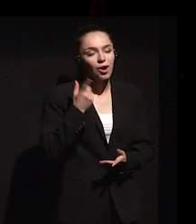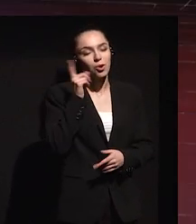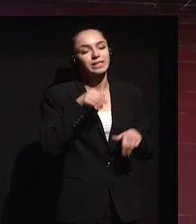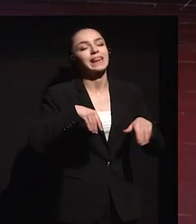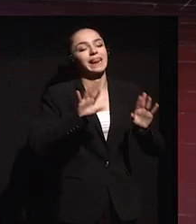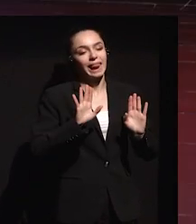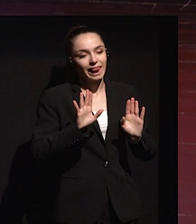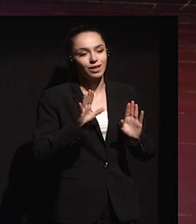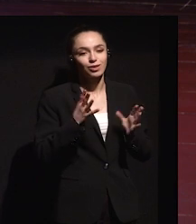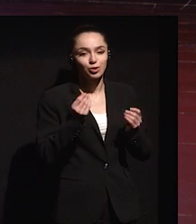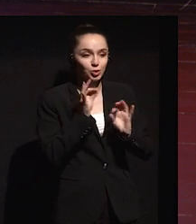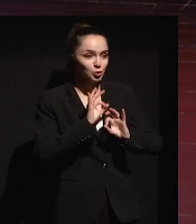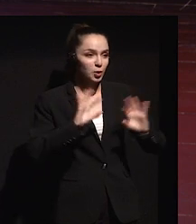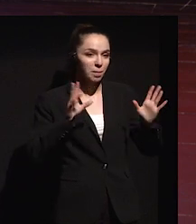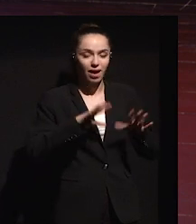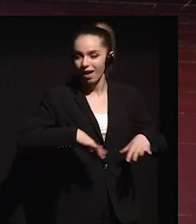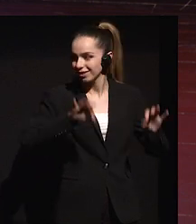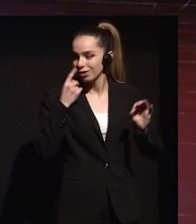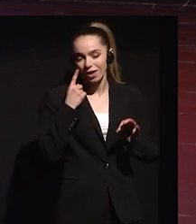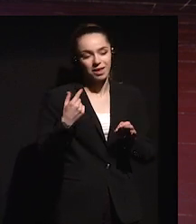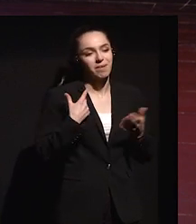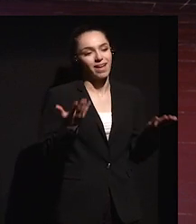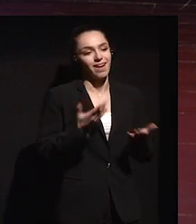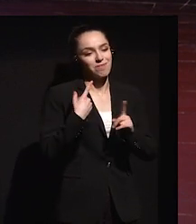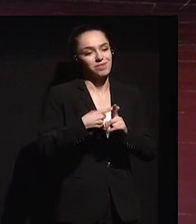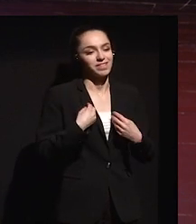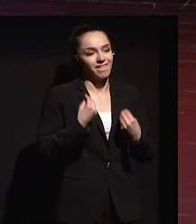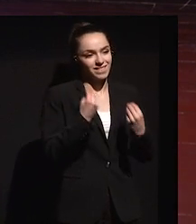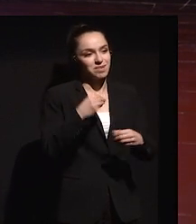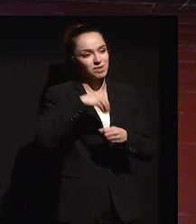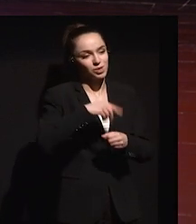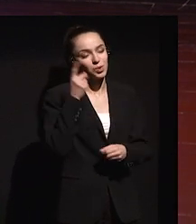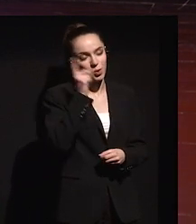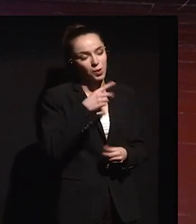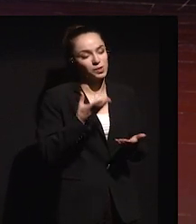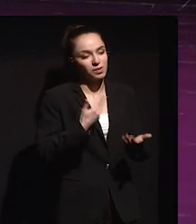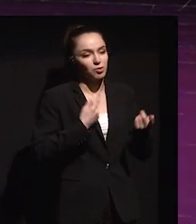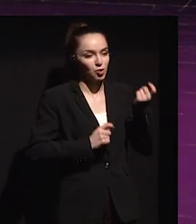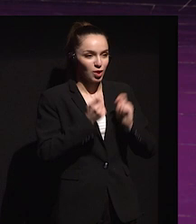but because I want to show attention to this exquisitely prepared lectern. I want to use it.